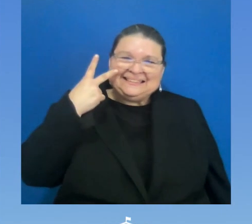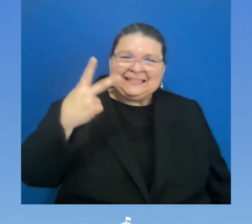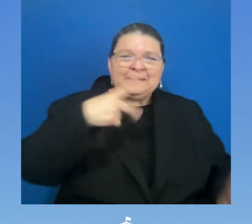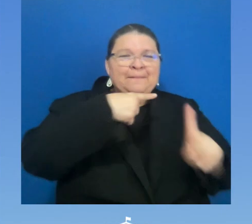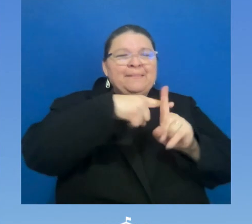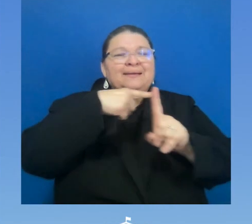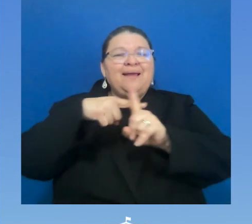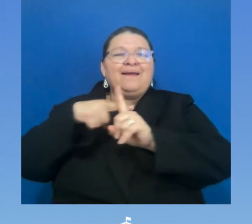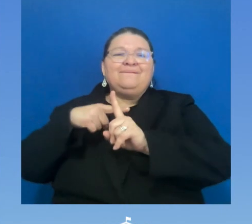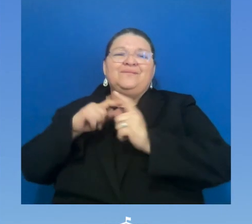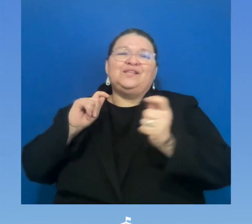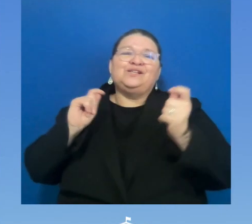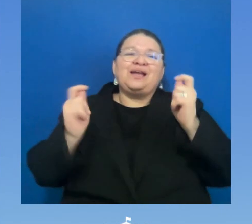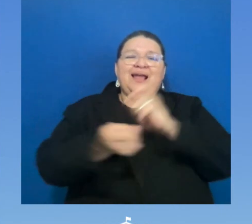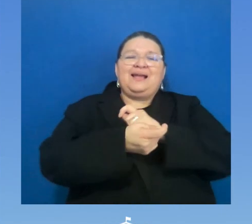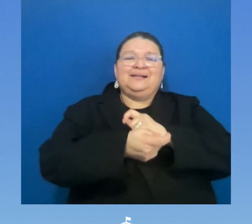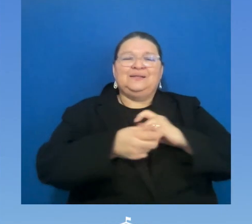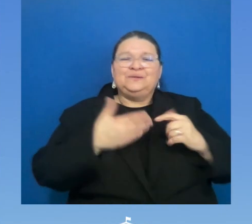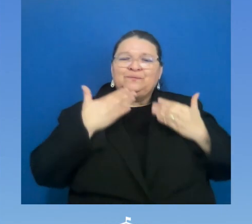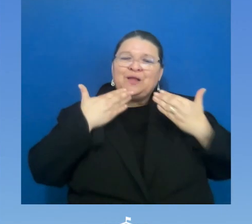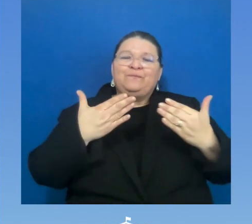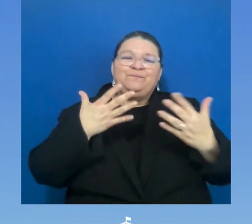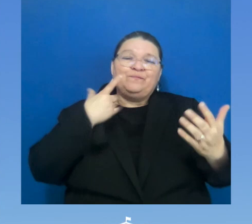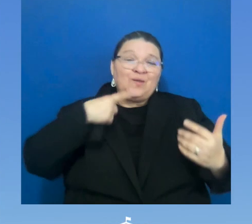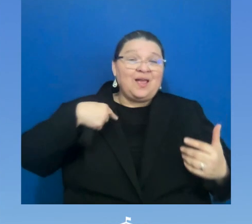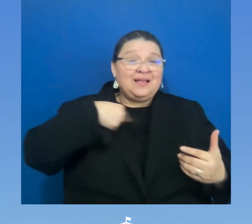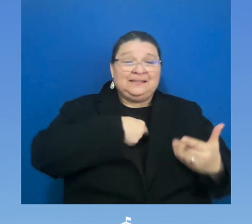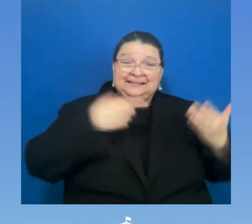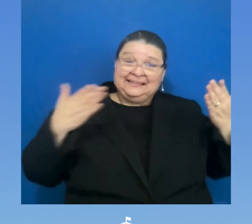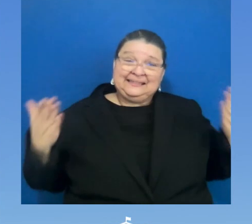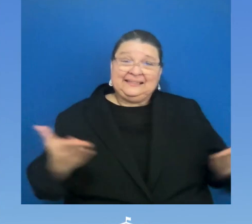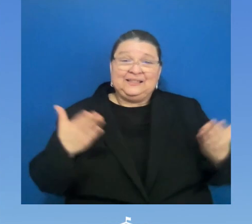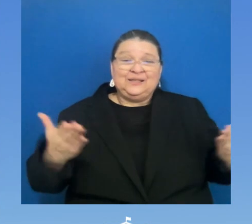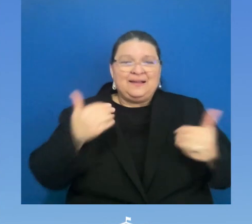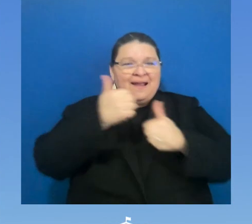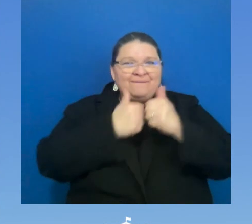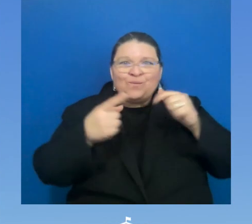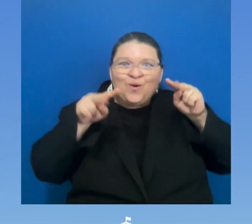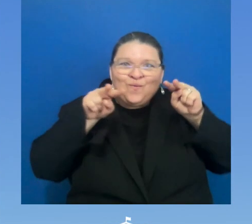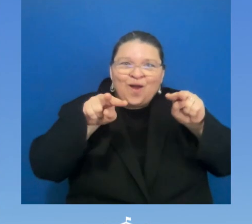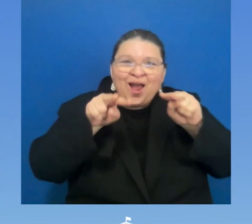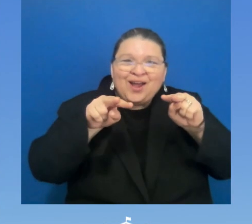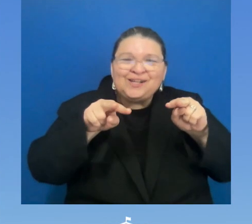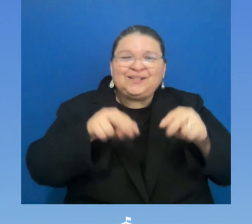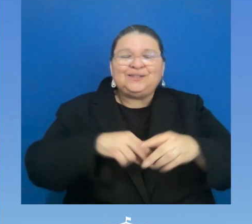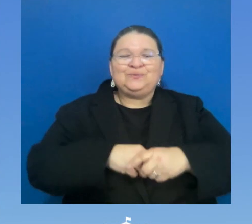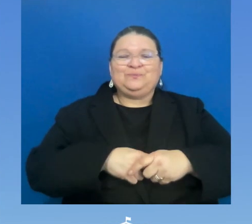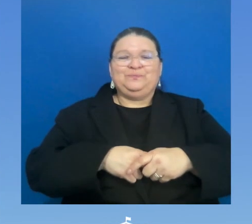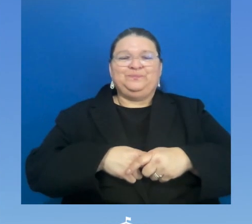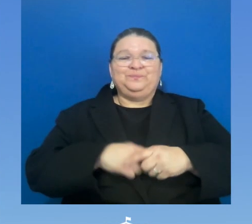all of us who are here and all of us who are watching and the folks you probably never meet who are going to benefit from the work that you all did: